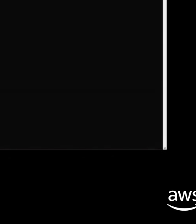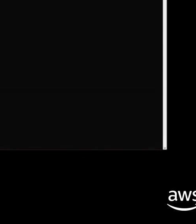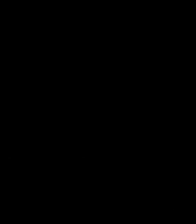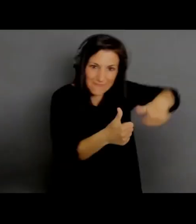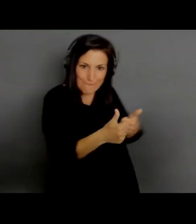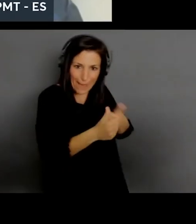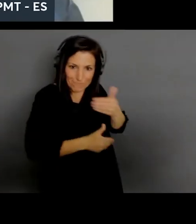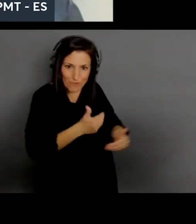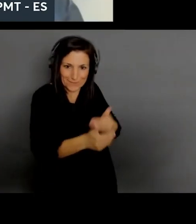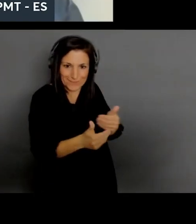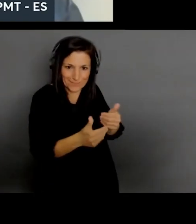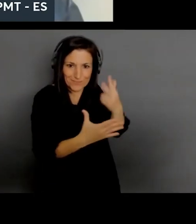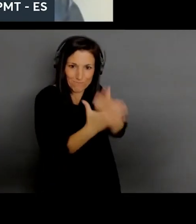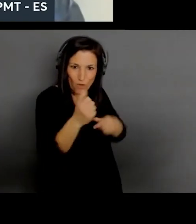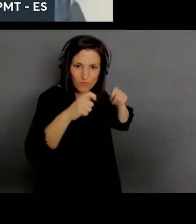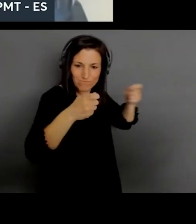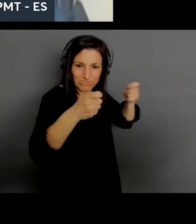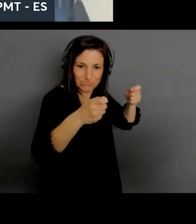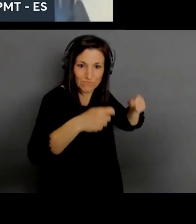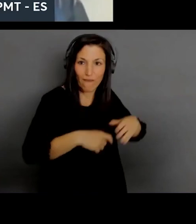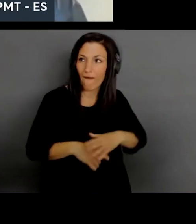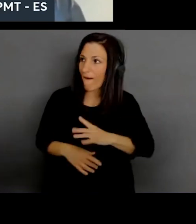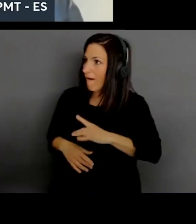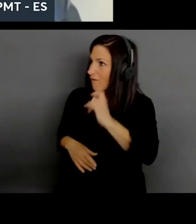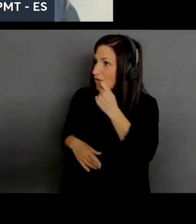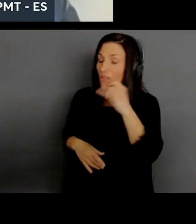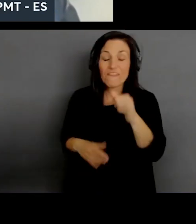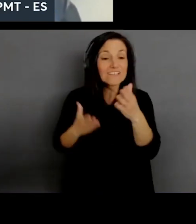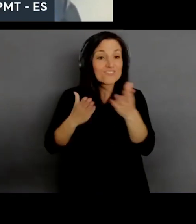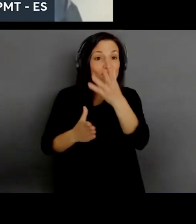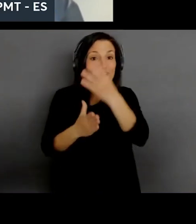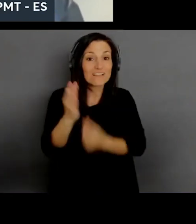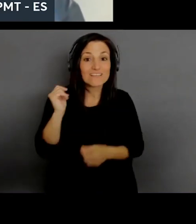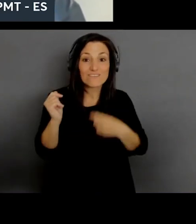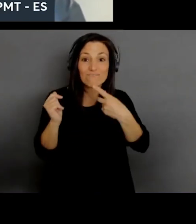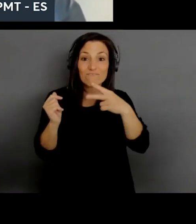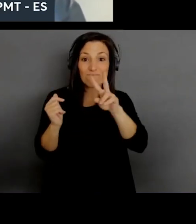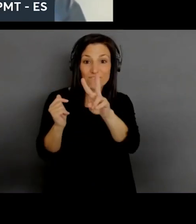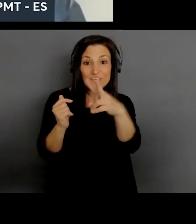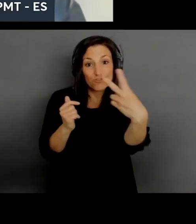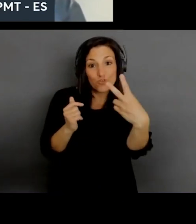All right. Cool. Yeah. So that's Serverless v2 in action. Well, Chad, yeah,